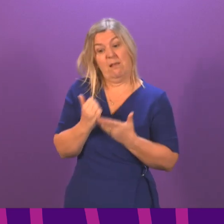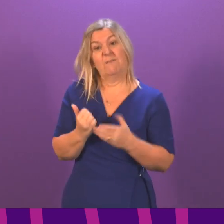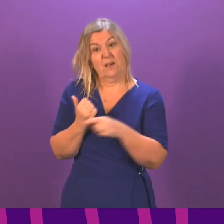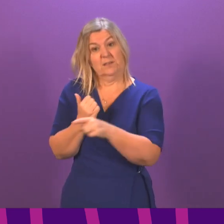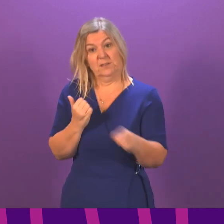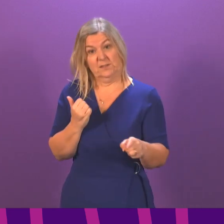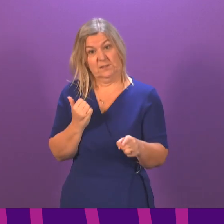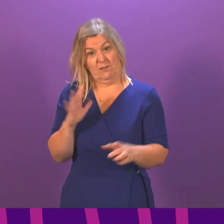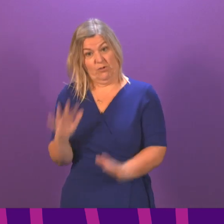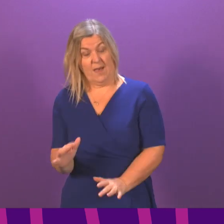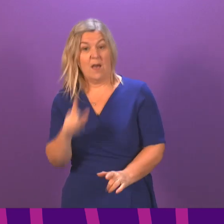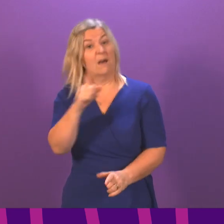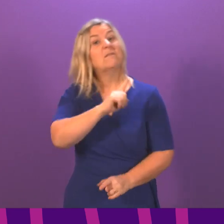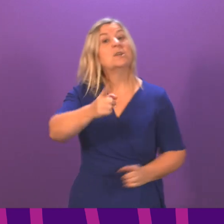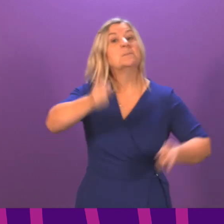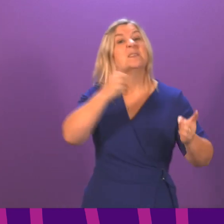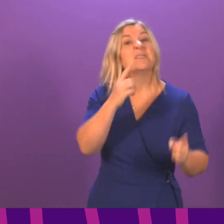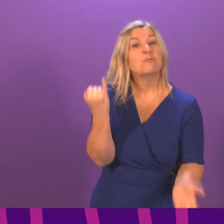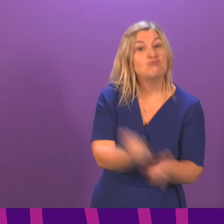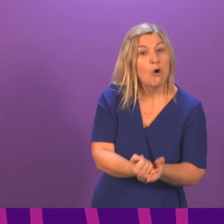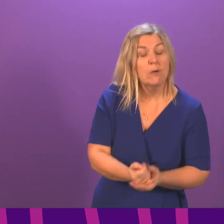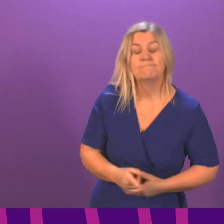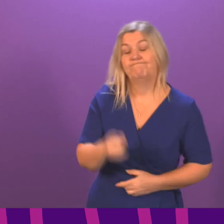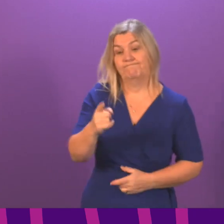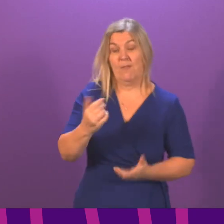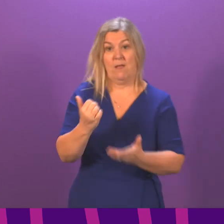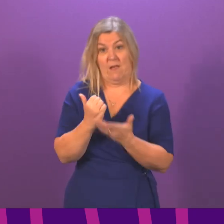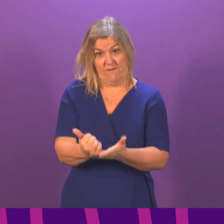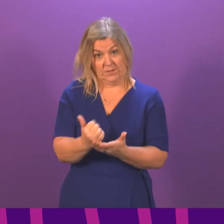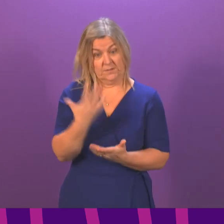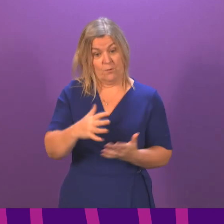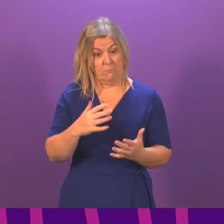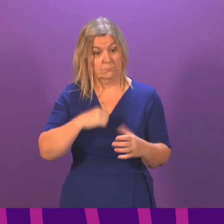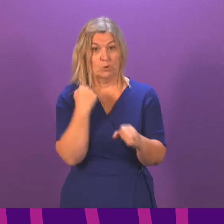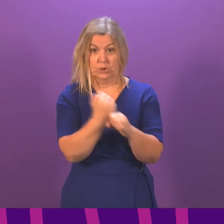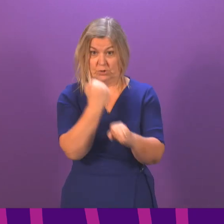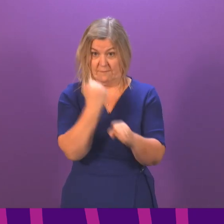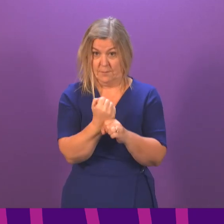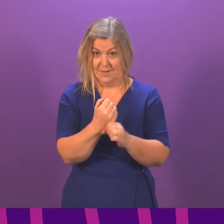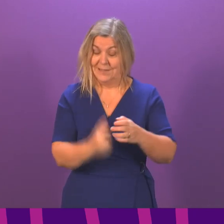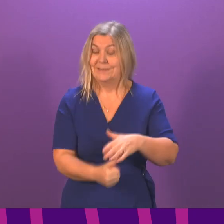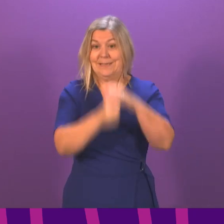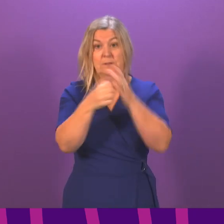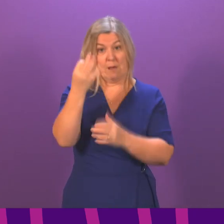First Minister can tell me whether I am wrong. The advice that the Scottish Government’s senior counsel received warned that the Scottish